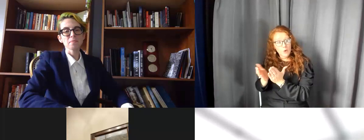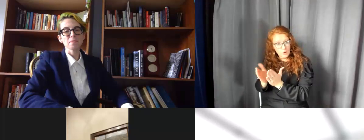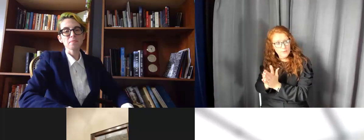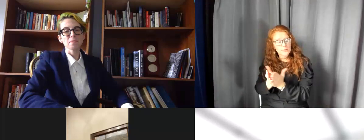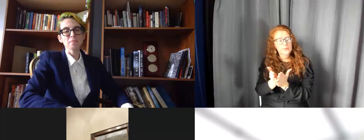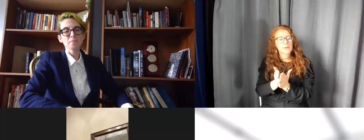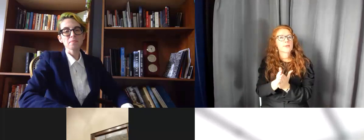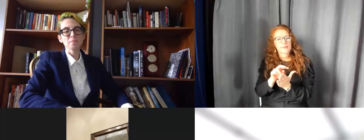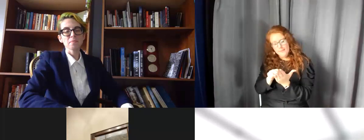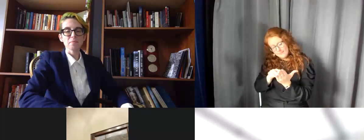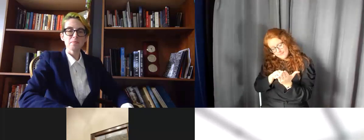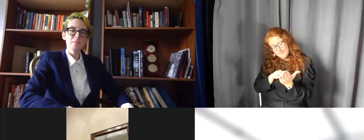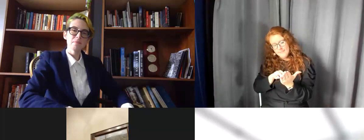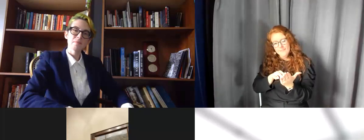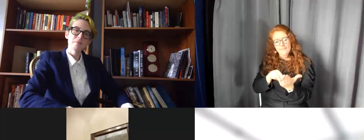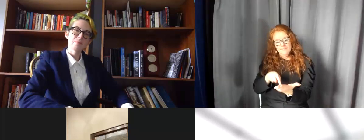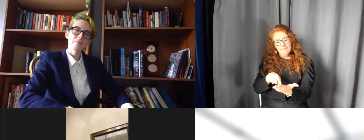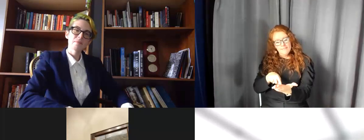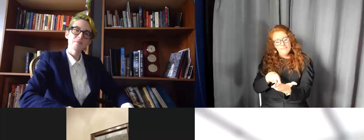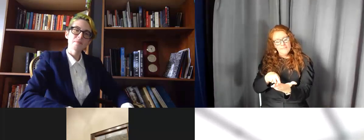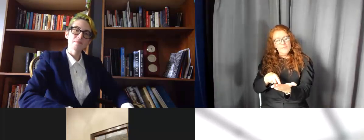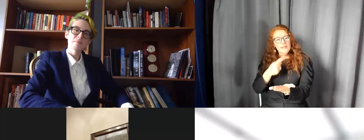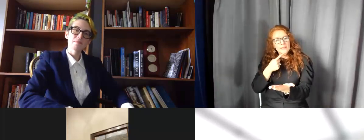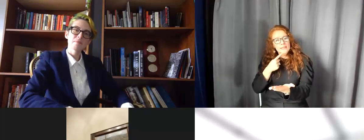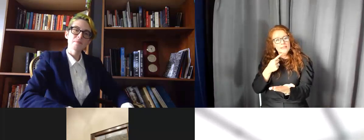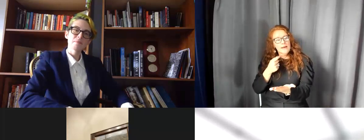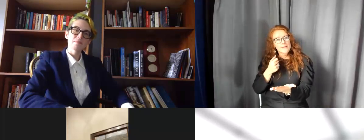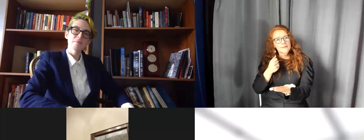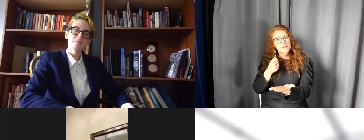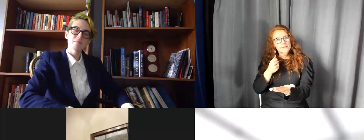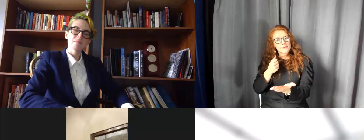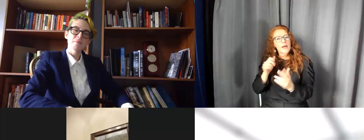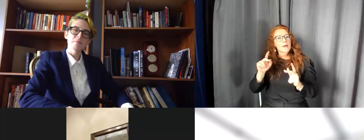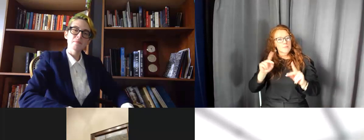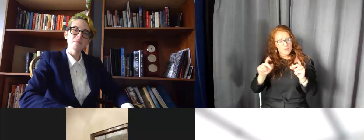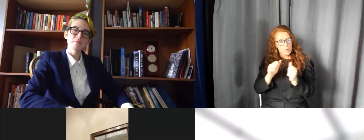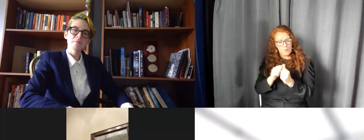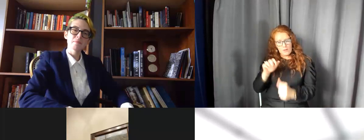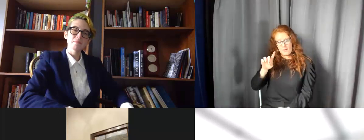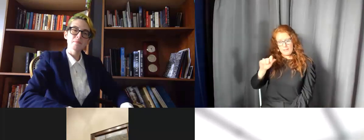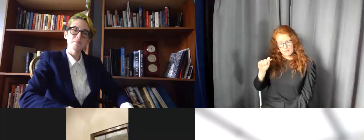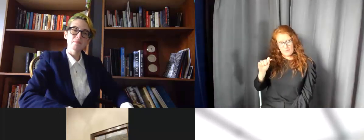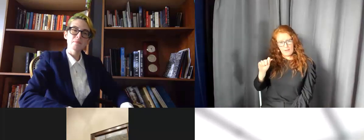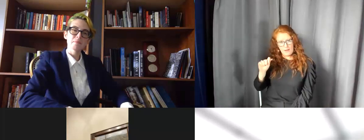Jordan Radford: like Jordan Radford: people with disabilities. Jordan Radford: Their lives depend on the kindness of others.